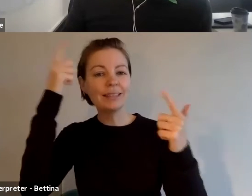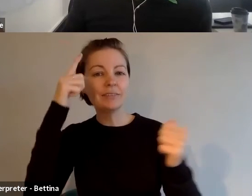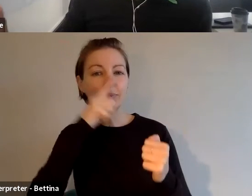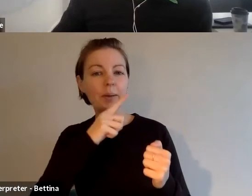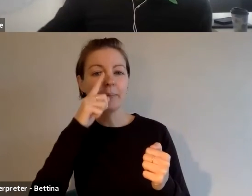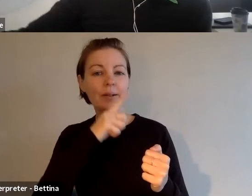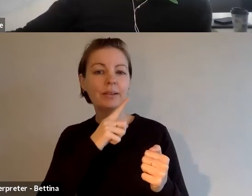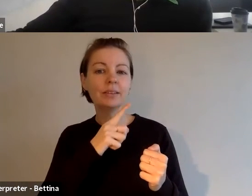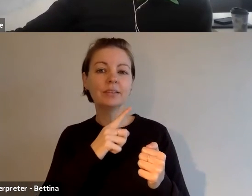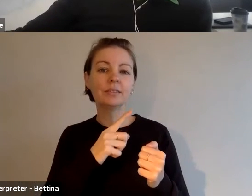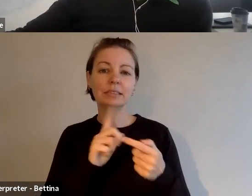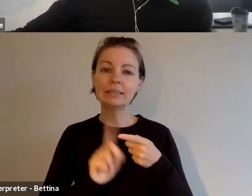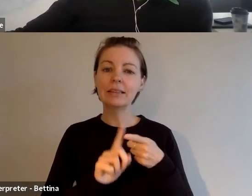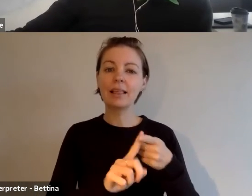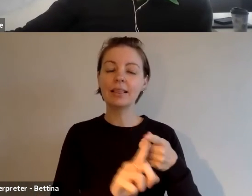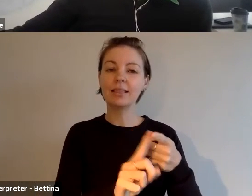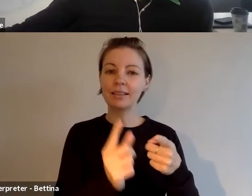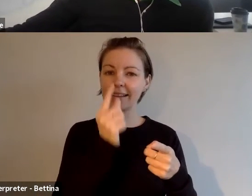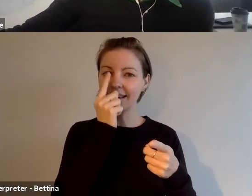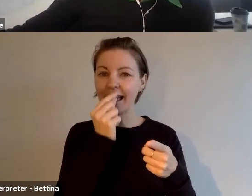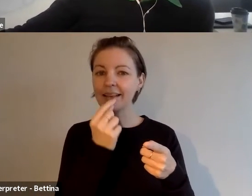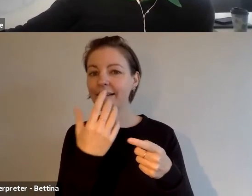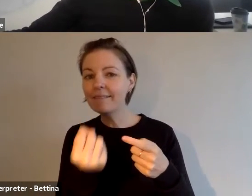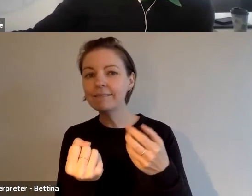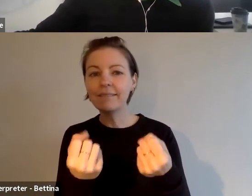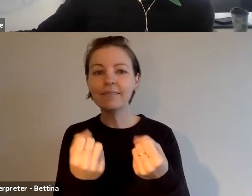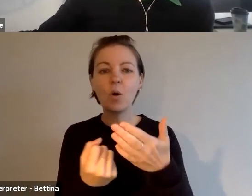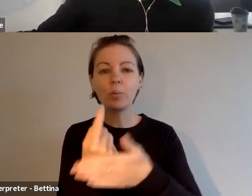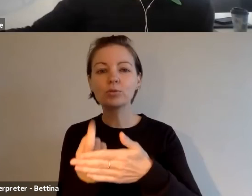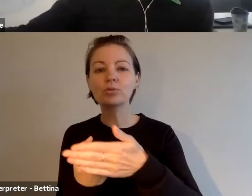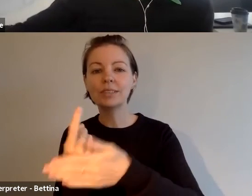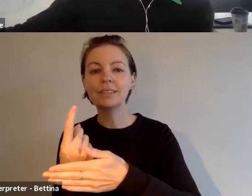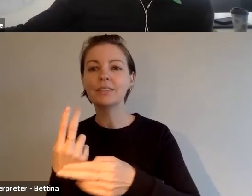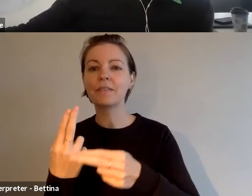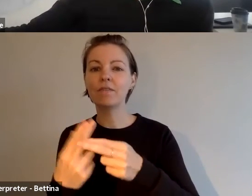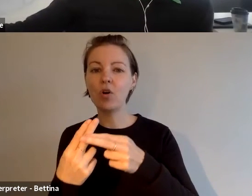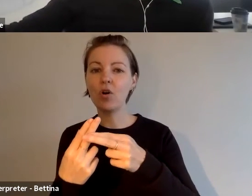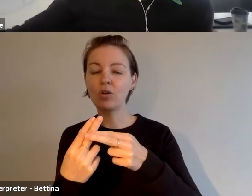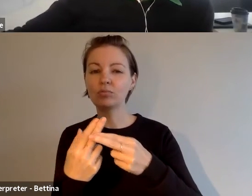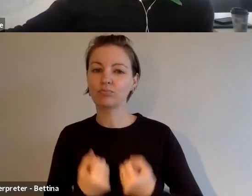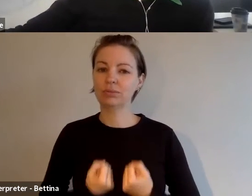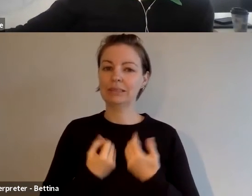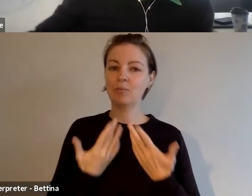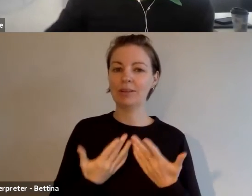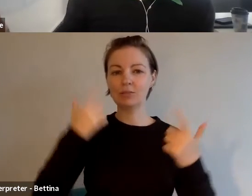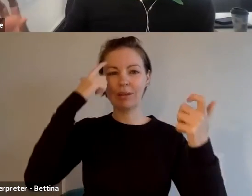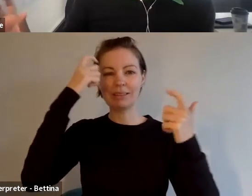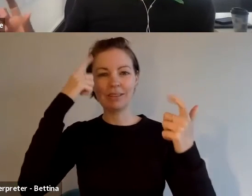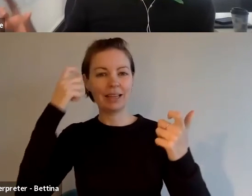could still see opportunities to reach an audience and could bring meaning, help people understand what was happening.